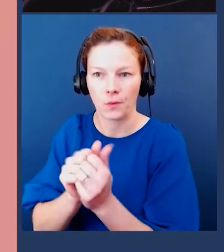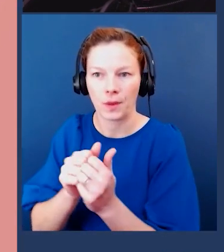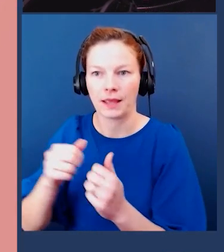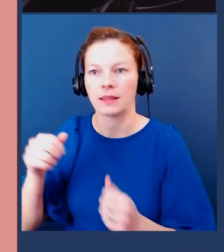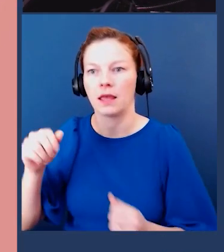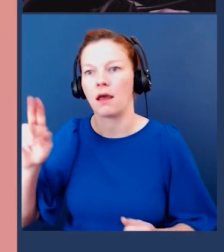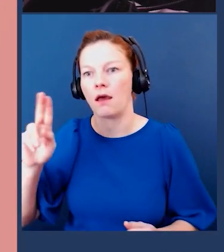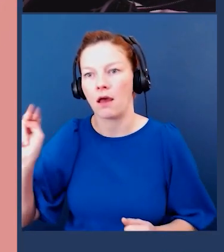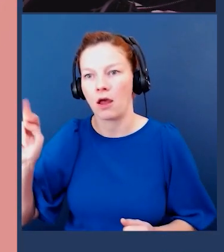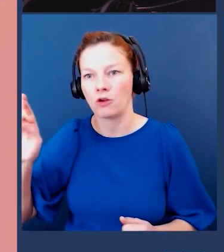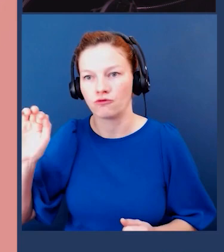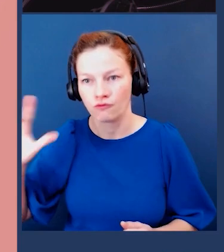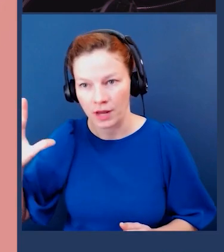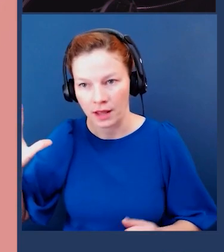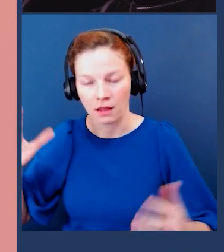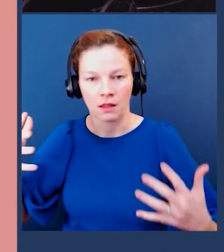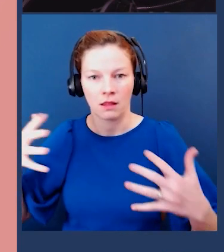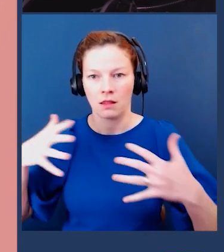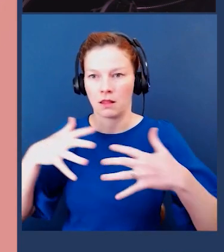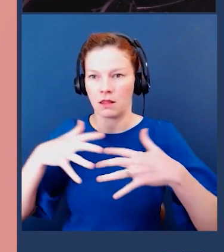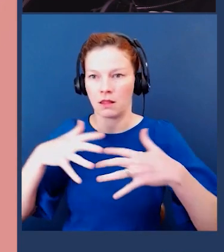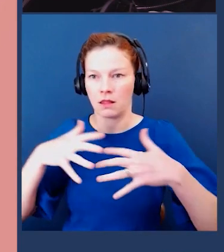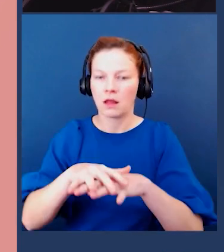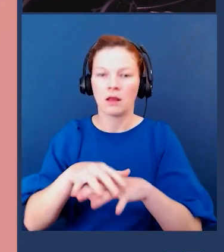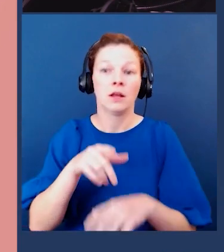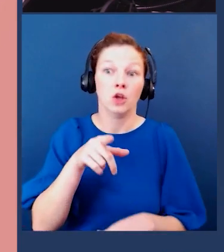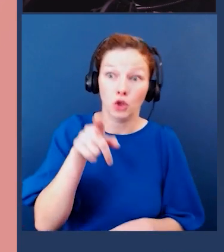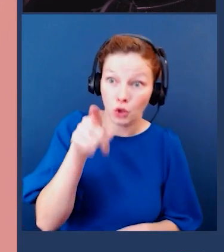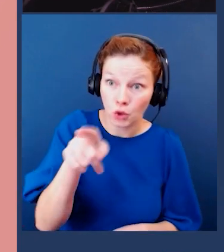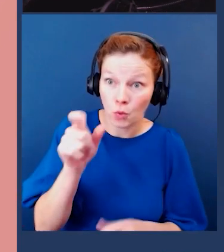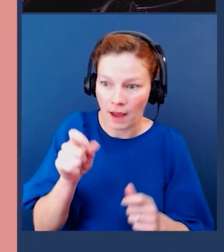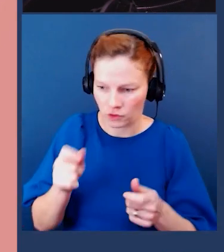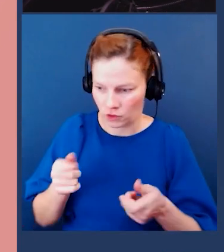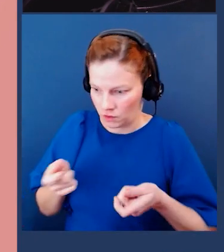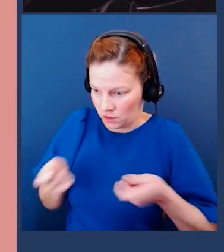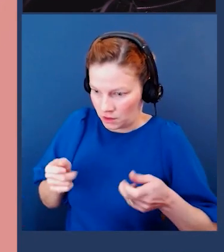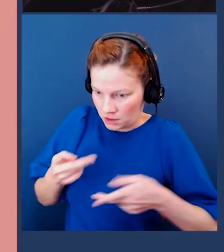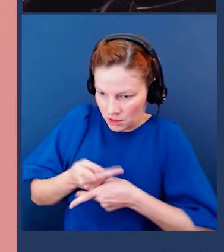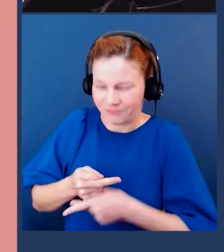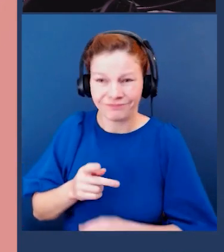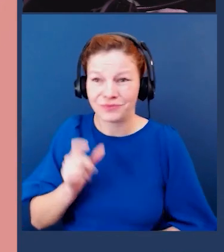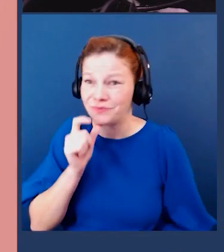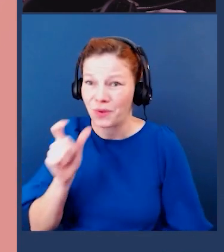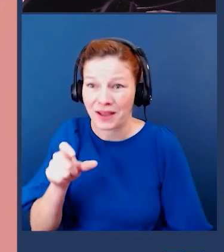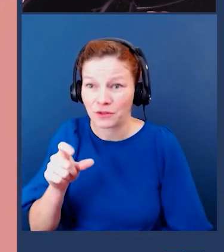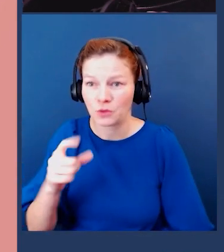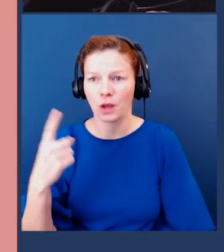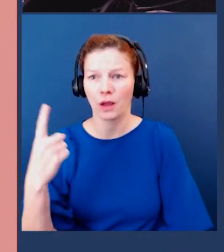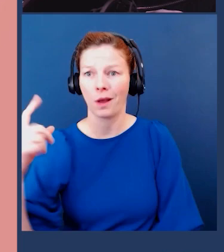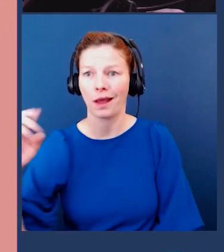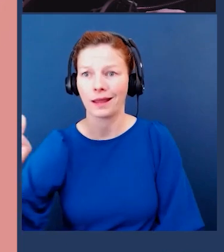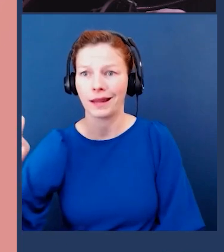So you don't have to really worry too much about it. So one simple extension can pipe all of this data